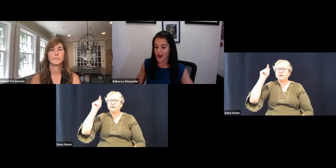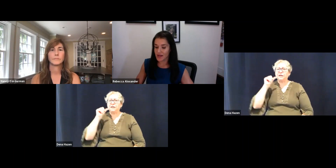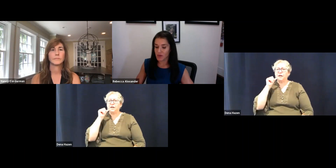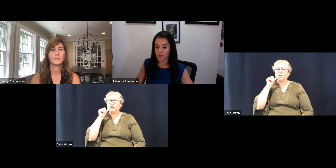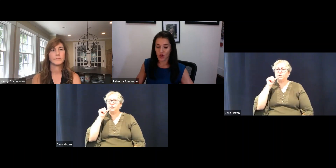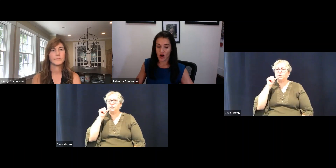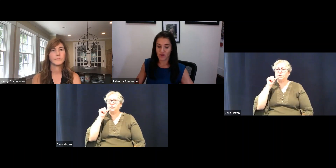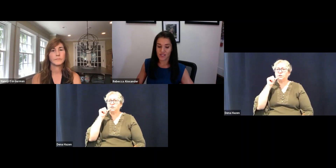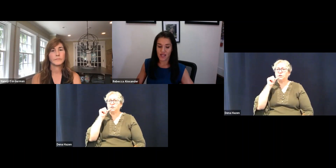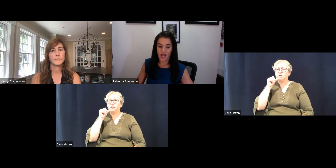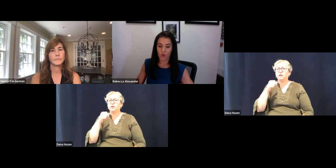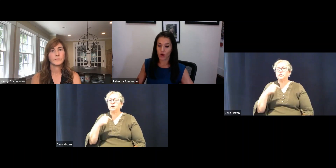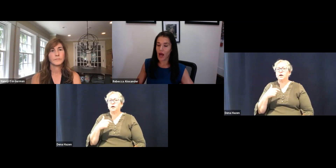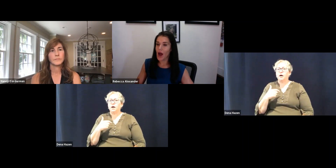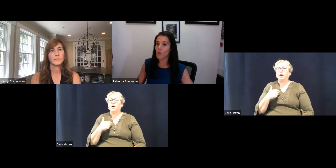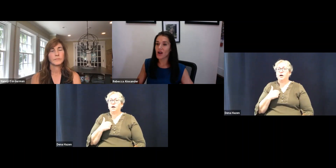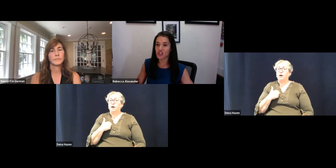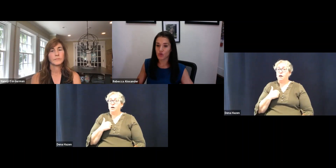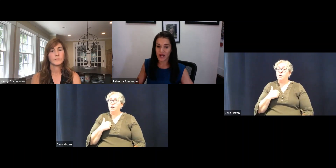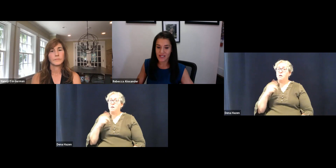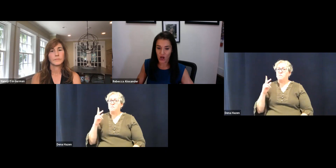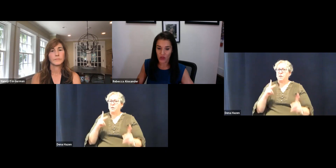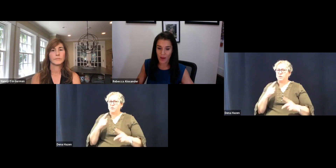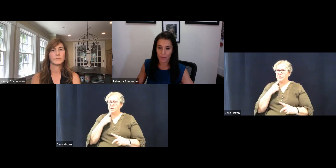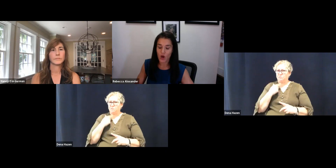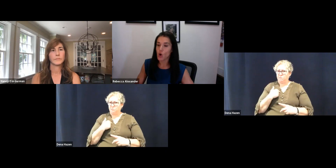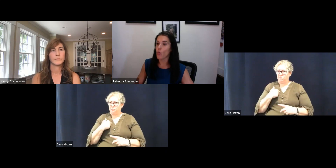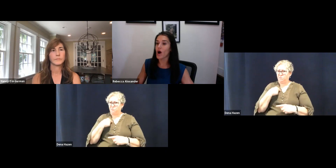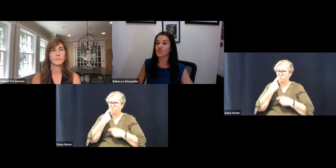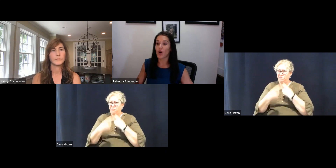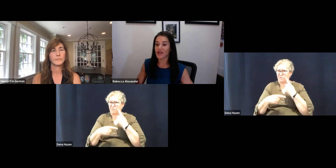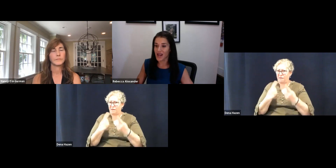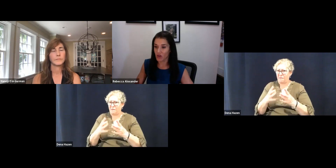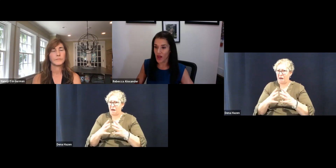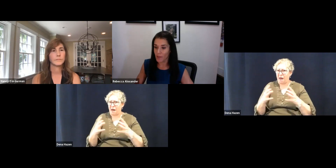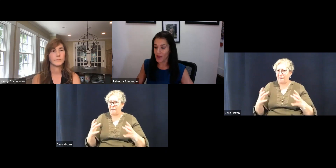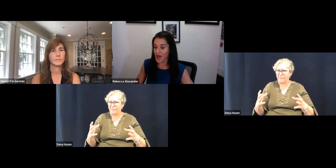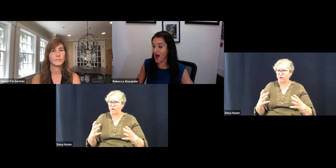And people often say, well, how much do I tell them? What do I tell them?